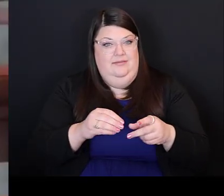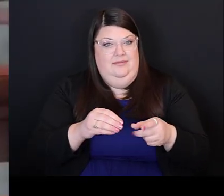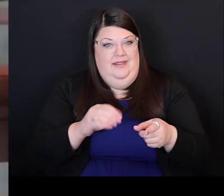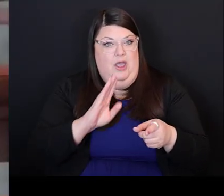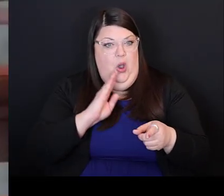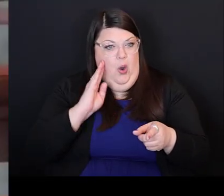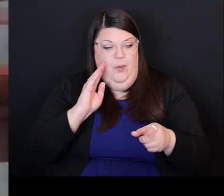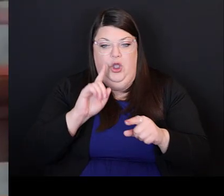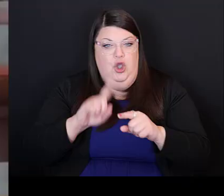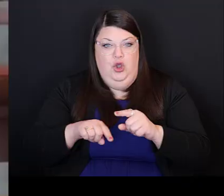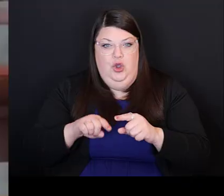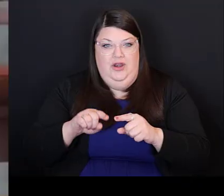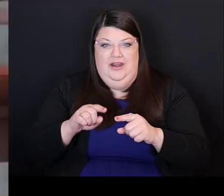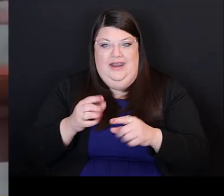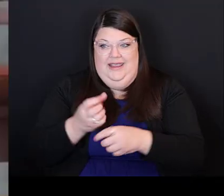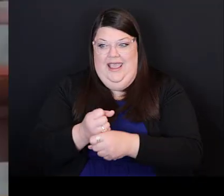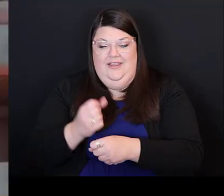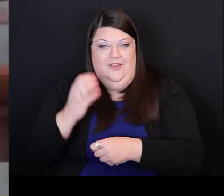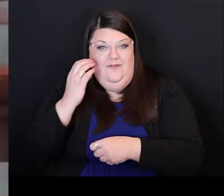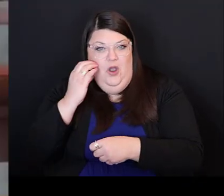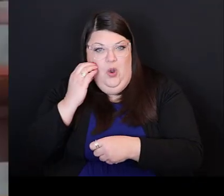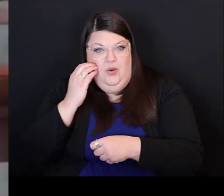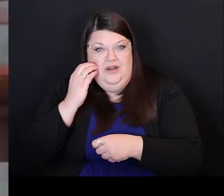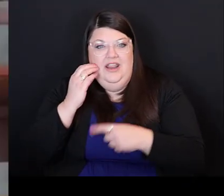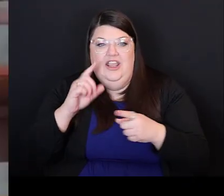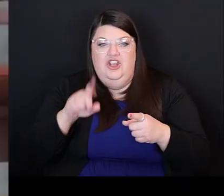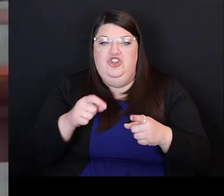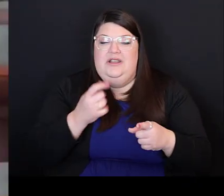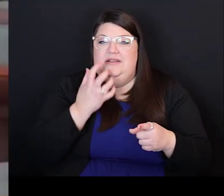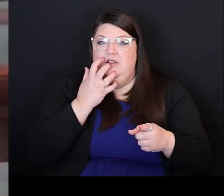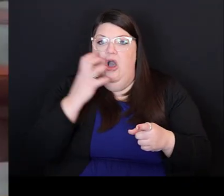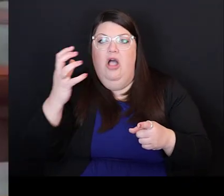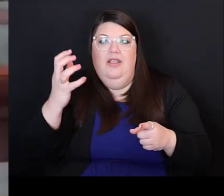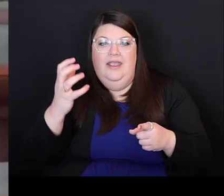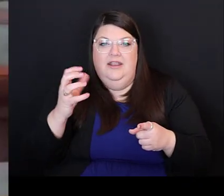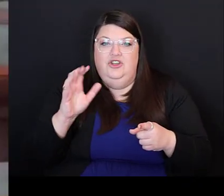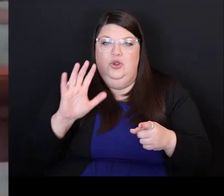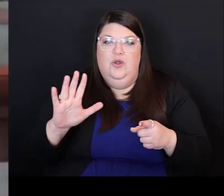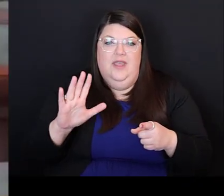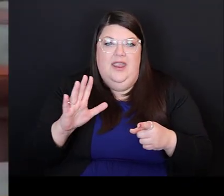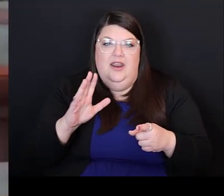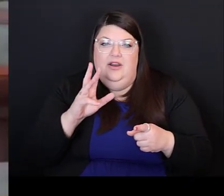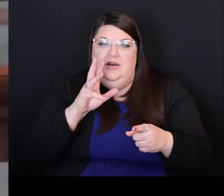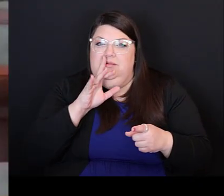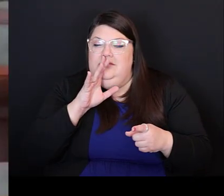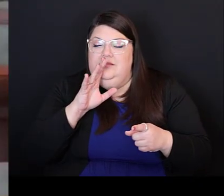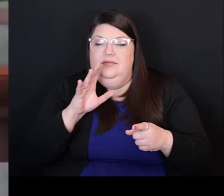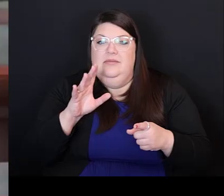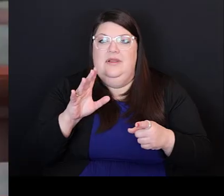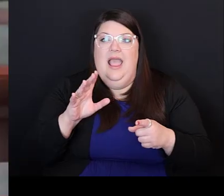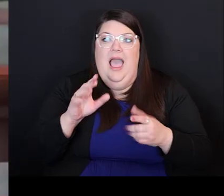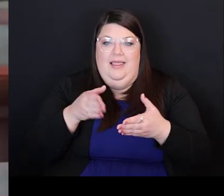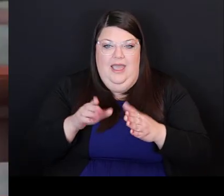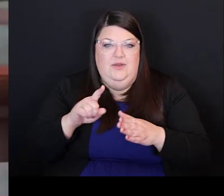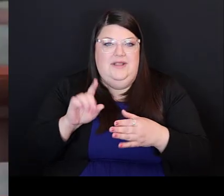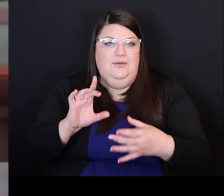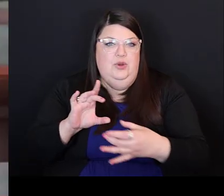reach a phone, simply calling out to their smart speaker to make a phone call allows them to connect with someone to call for help.